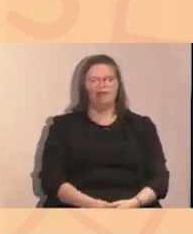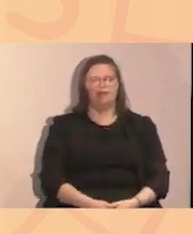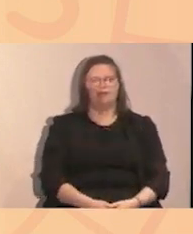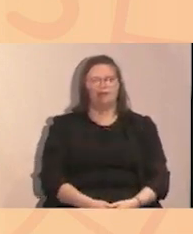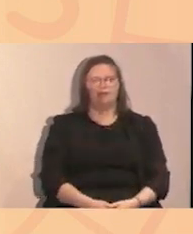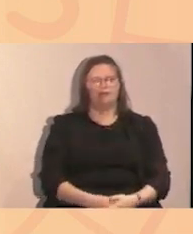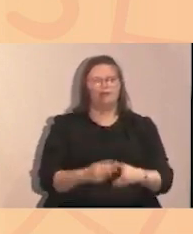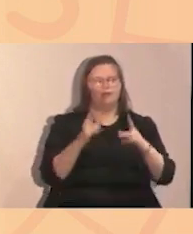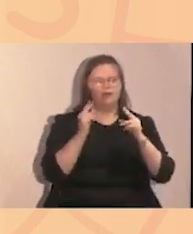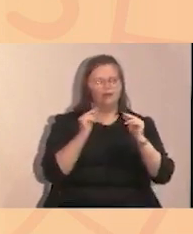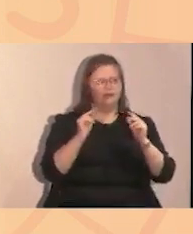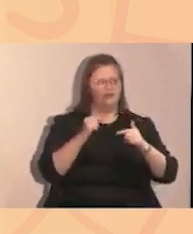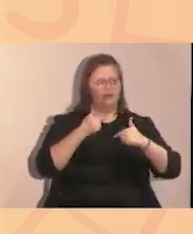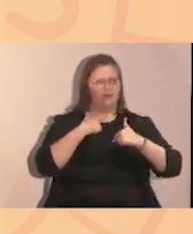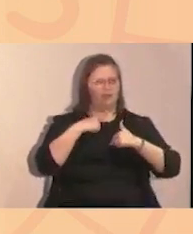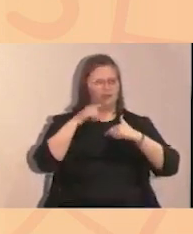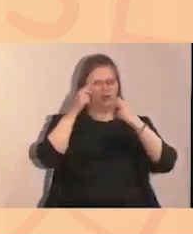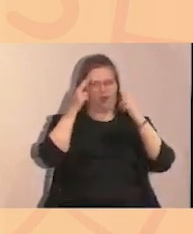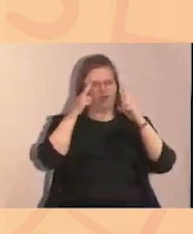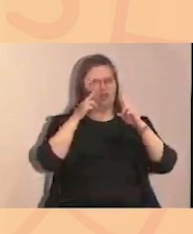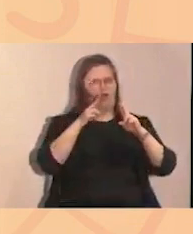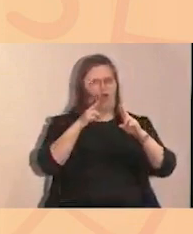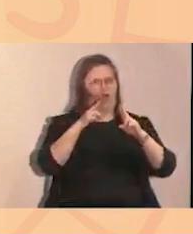Speak for me for I died. My voice silenced.